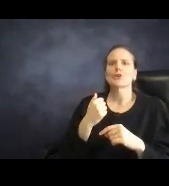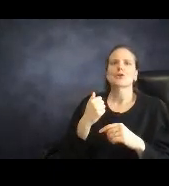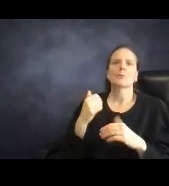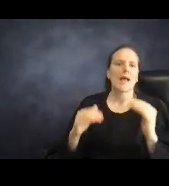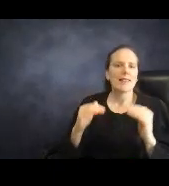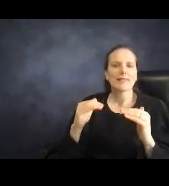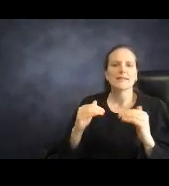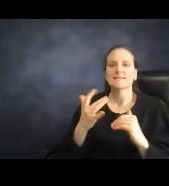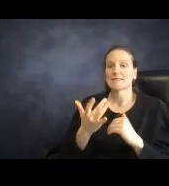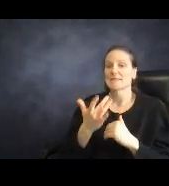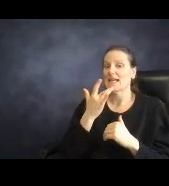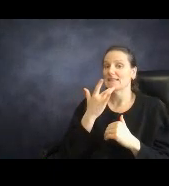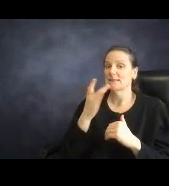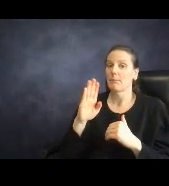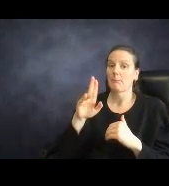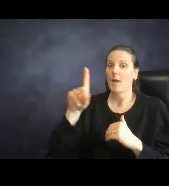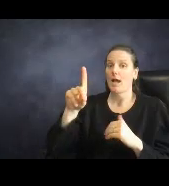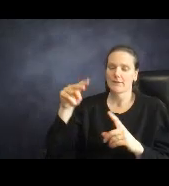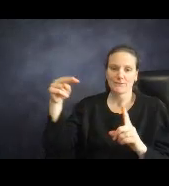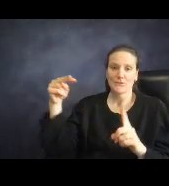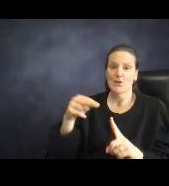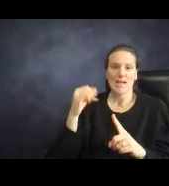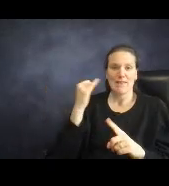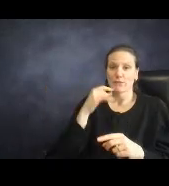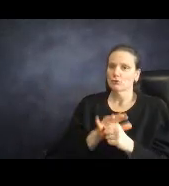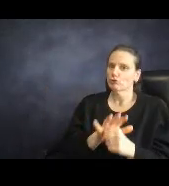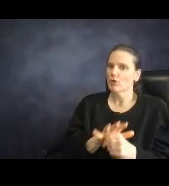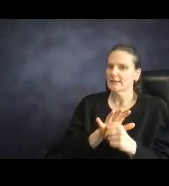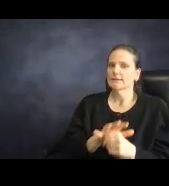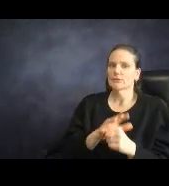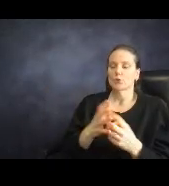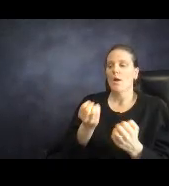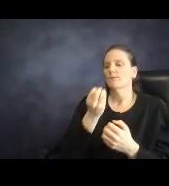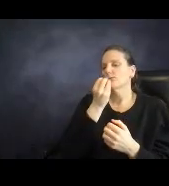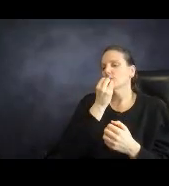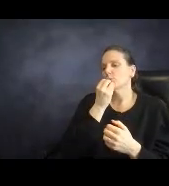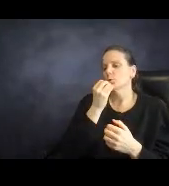taste bud standpoint, when you're chronically stressed, you're gonna want food that tastes really exciting.